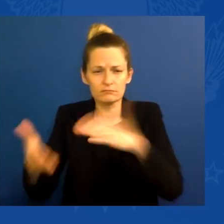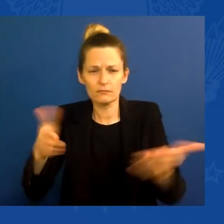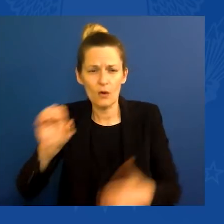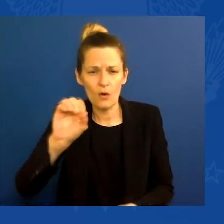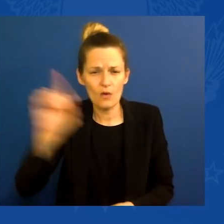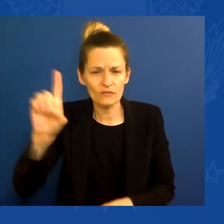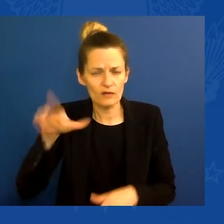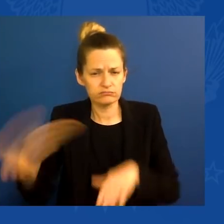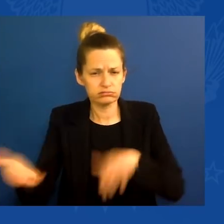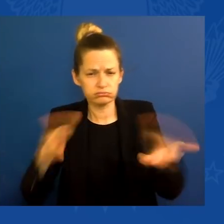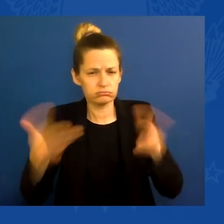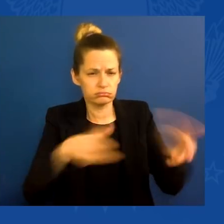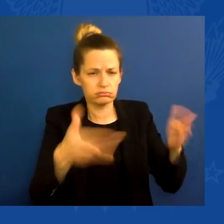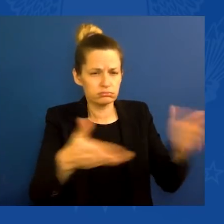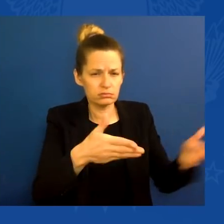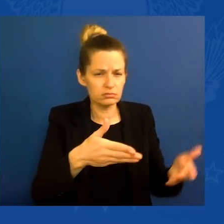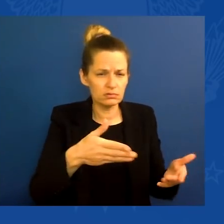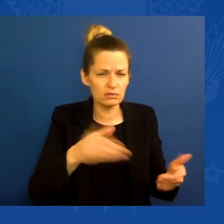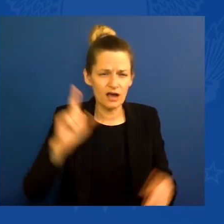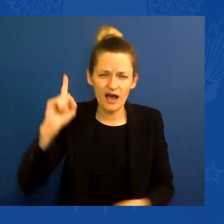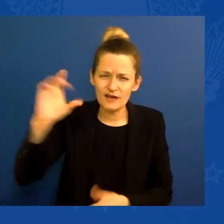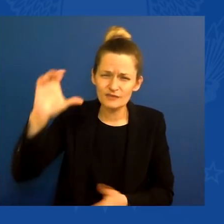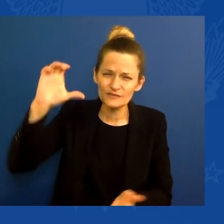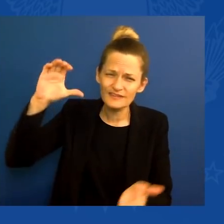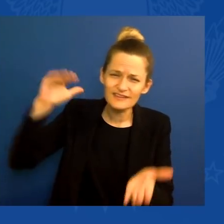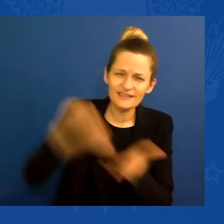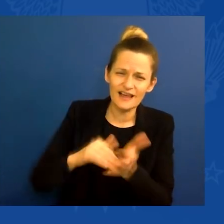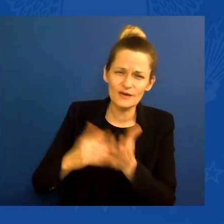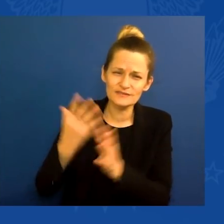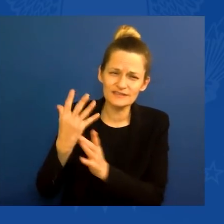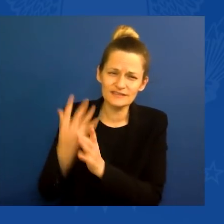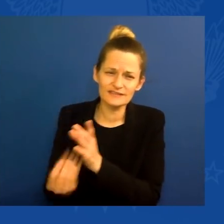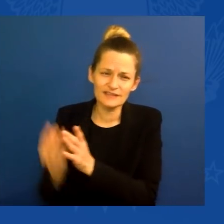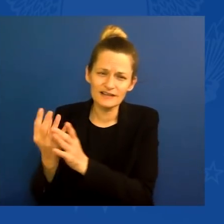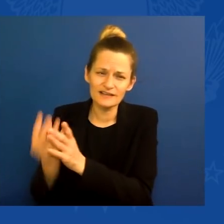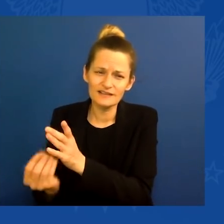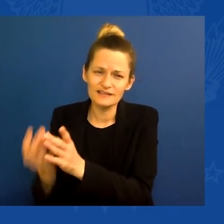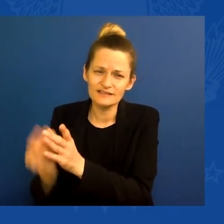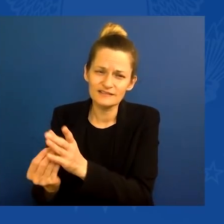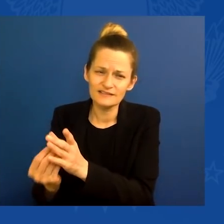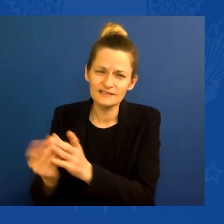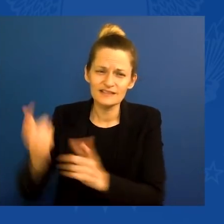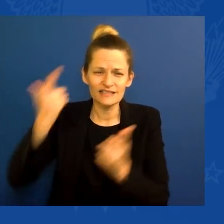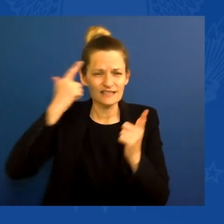We expect you to counsel those who speak to a couple